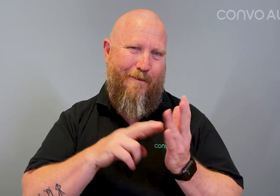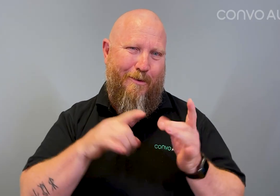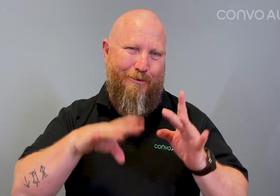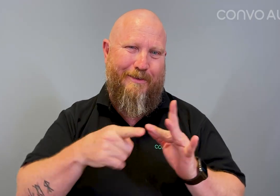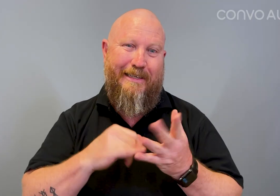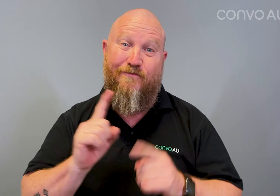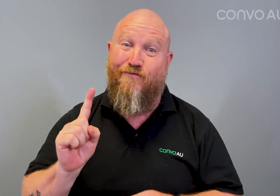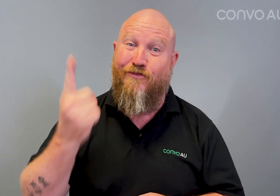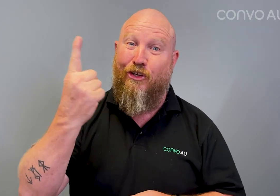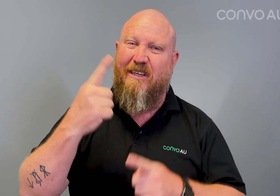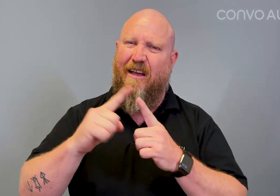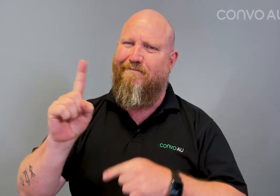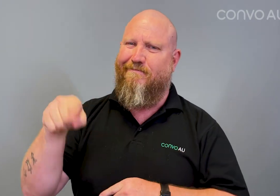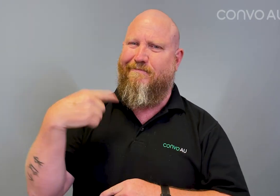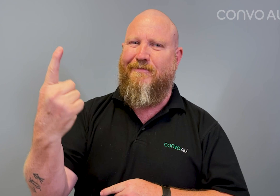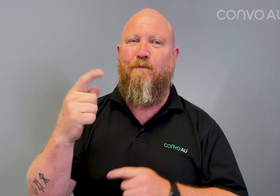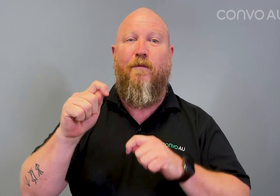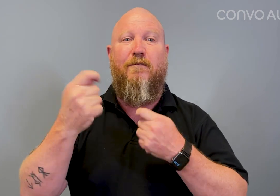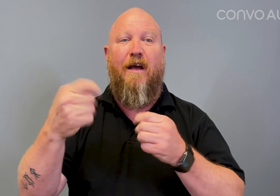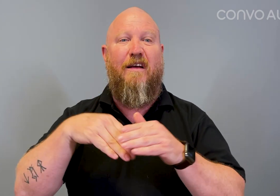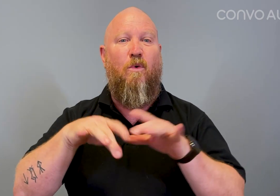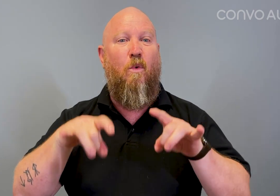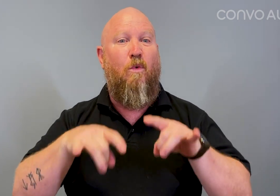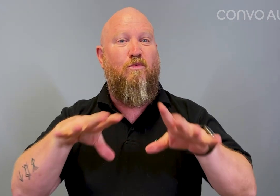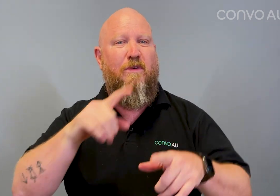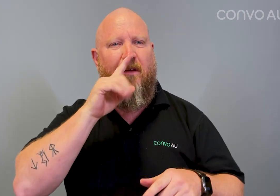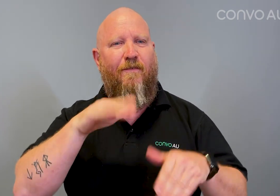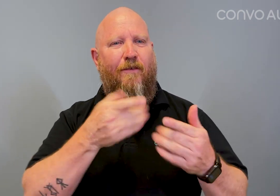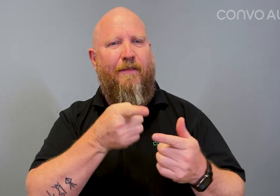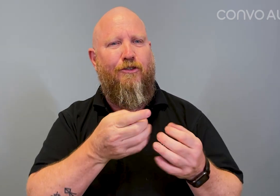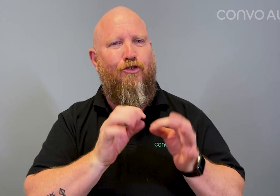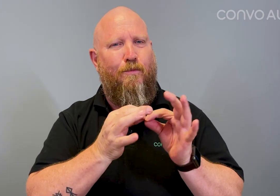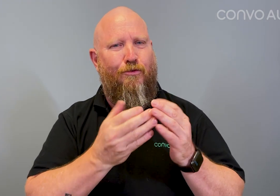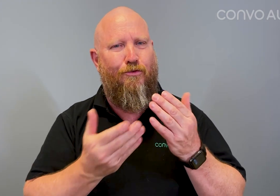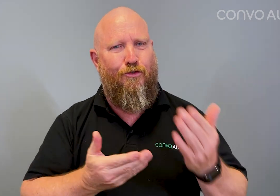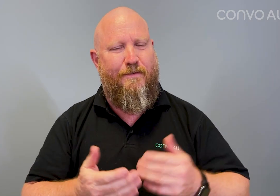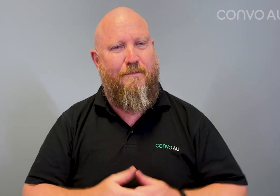Convo Australia is the first and only provider in Australia that can provide this interpreting service.